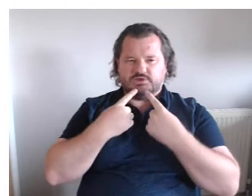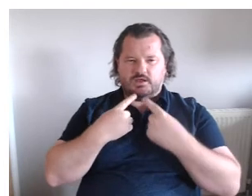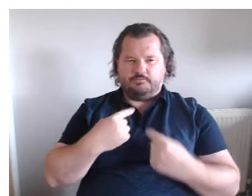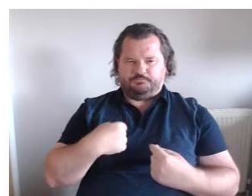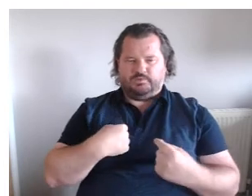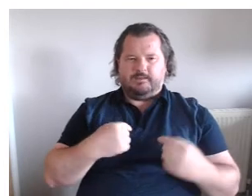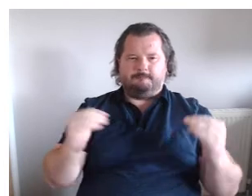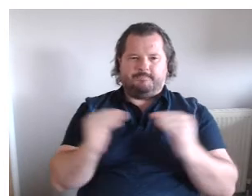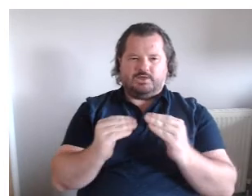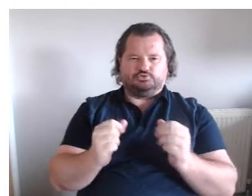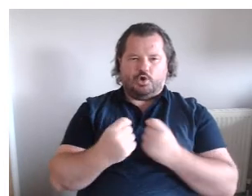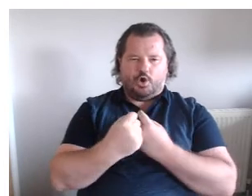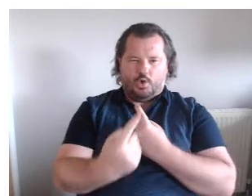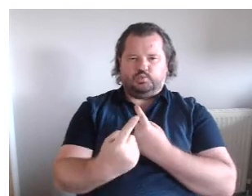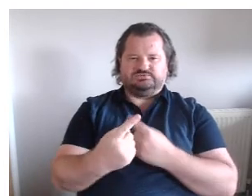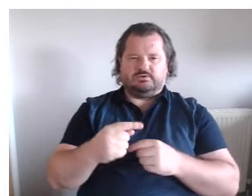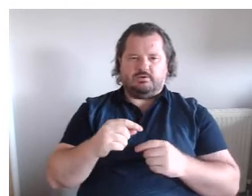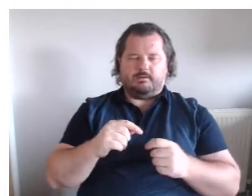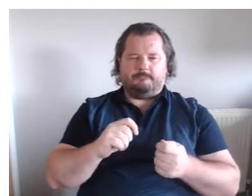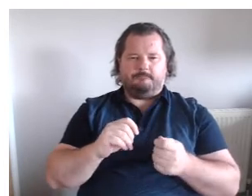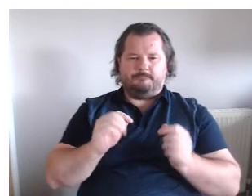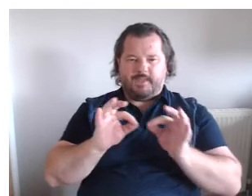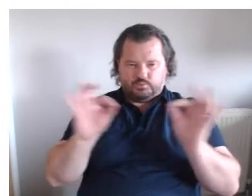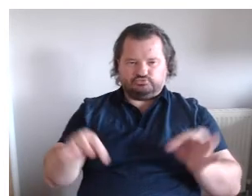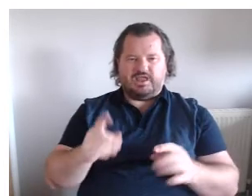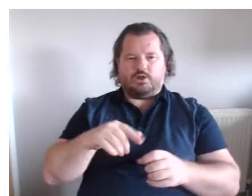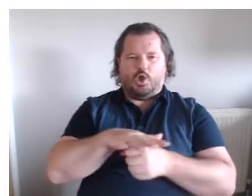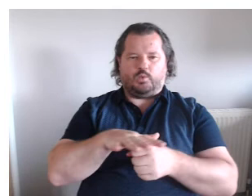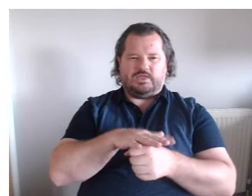We match the closest boundaries and change the location to the mean position.